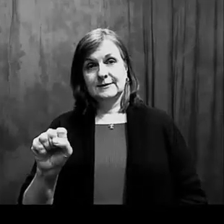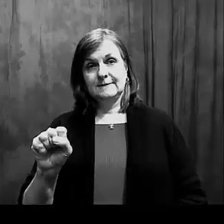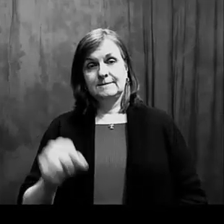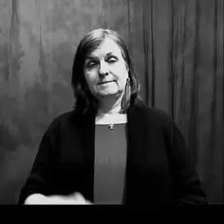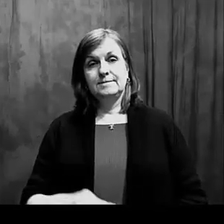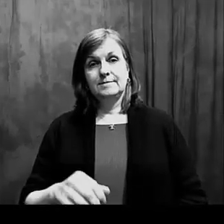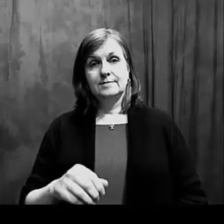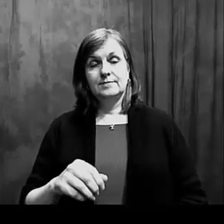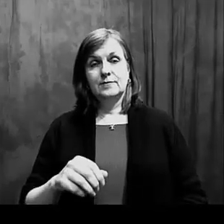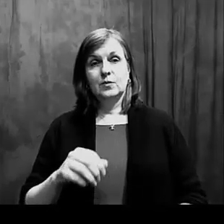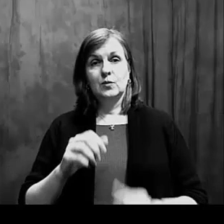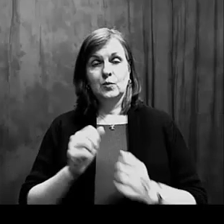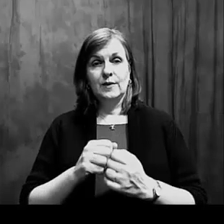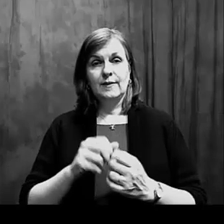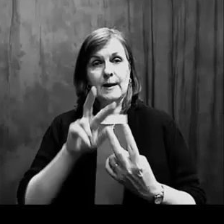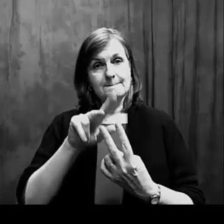alleles